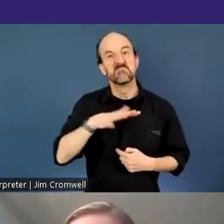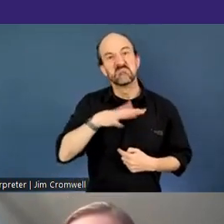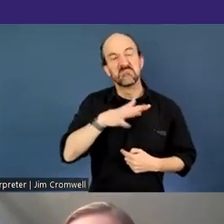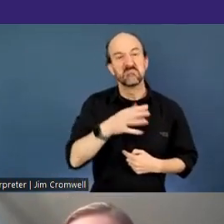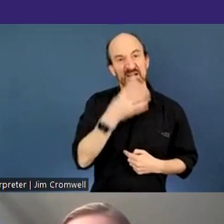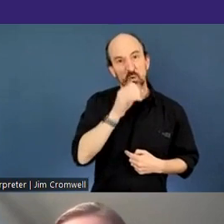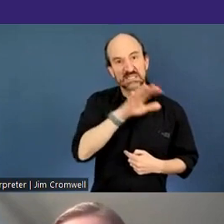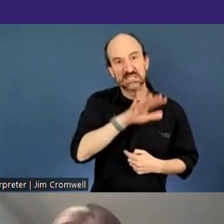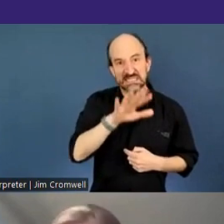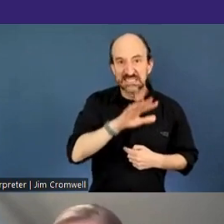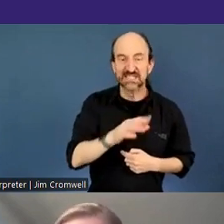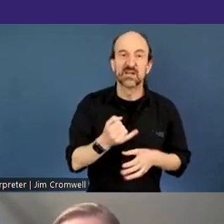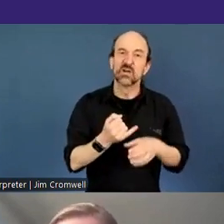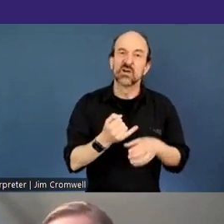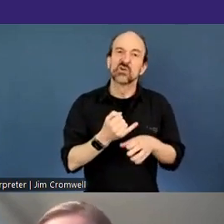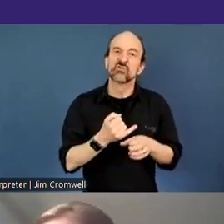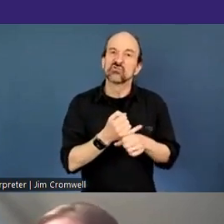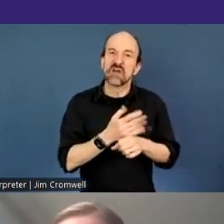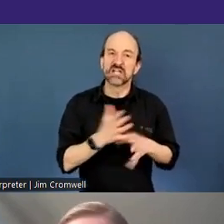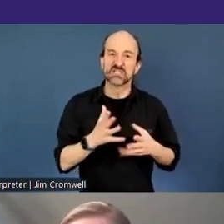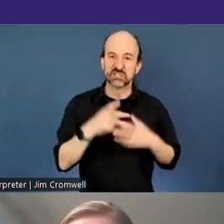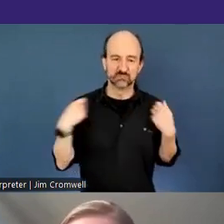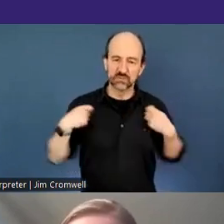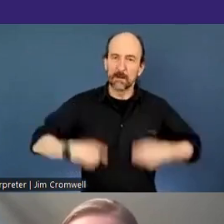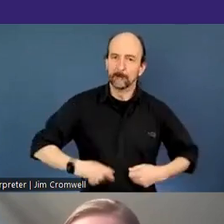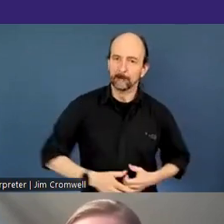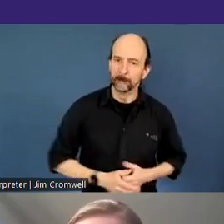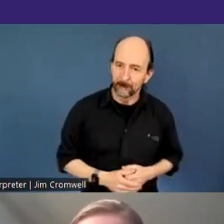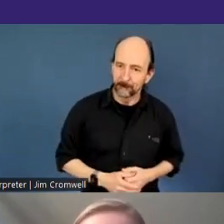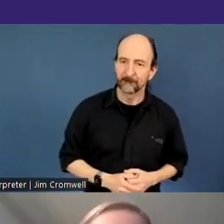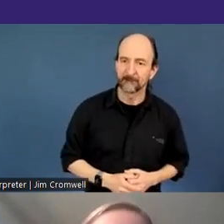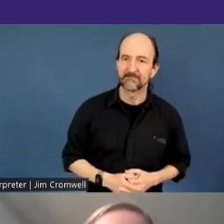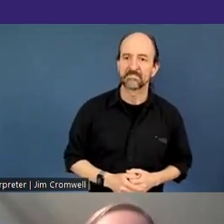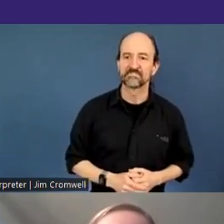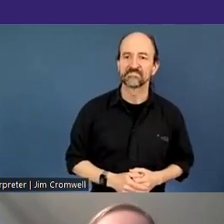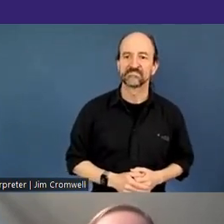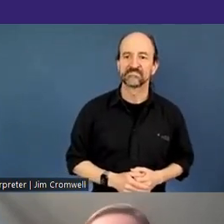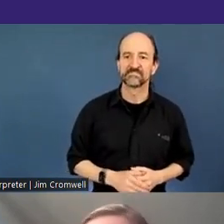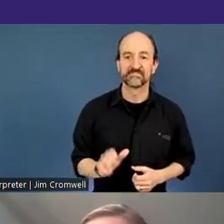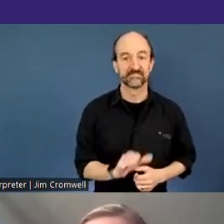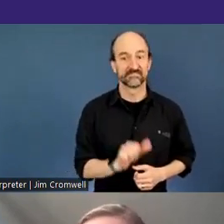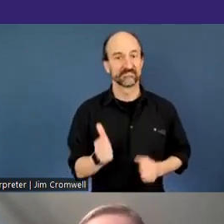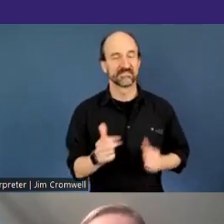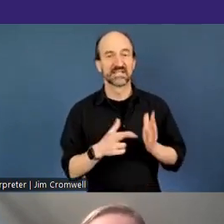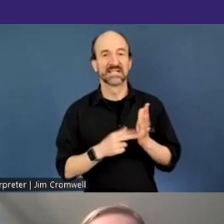a greyish sweater. Good evening everyone.